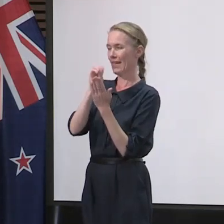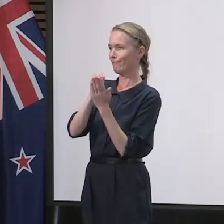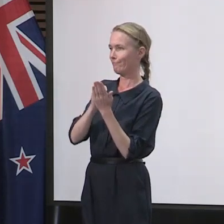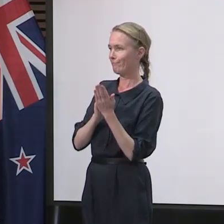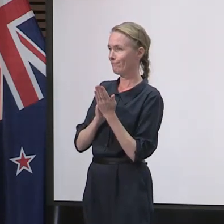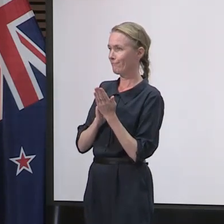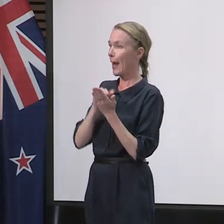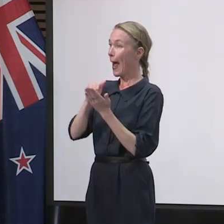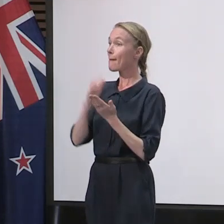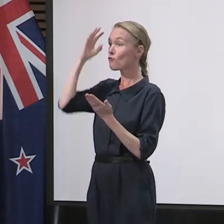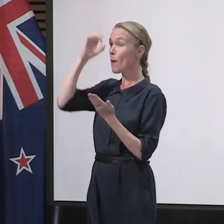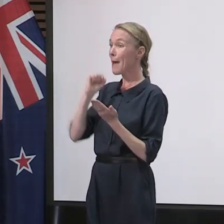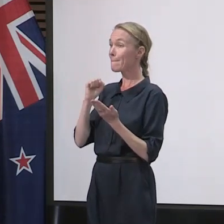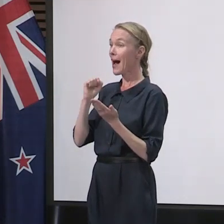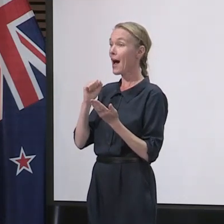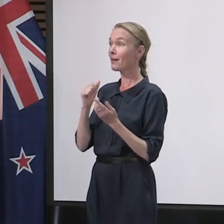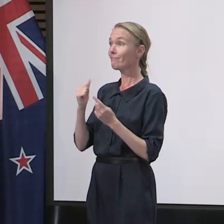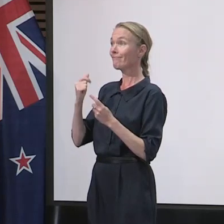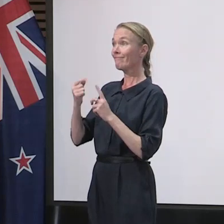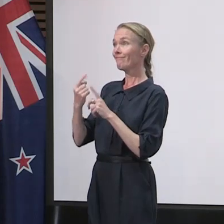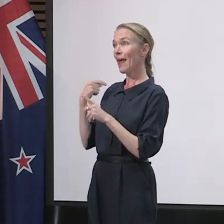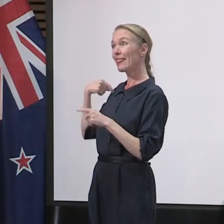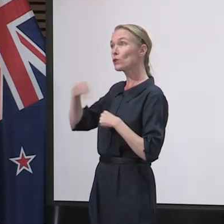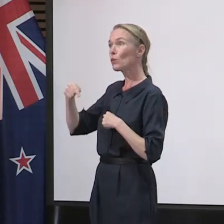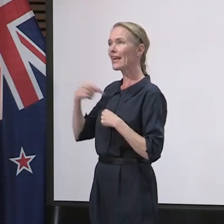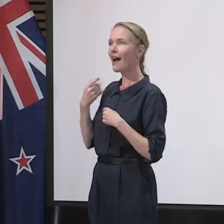maintaining a record where they have been in a simple